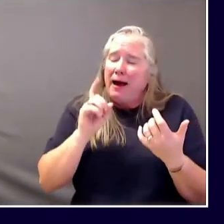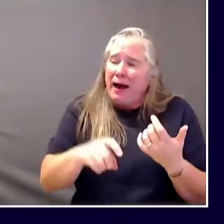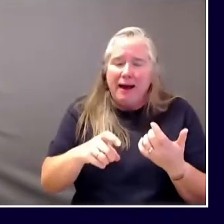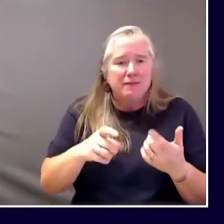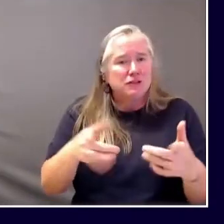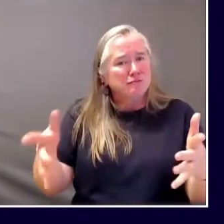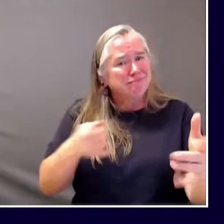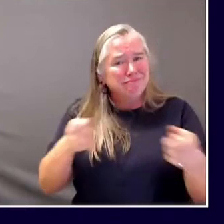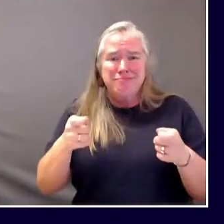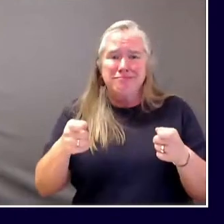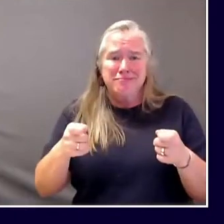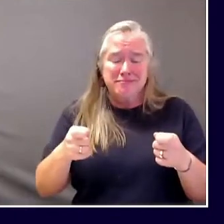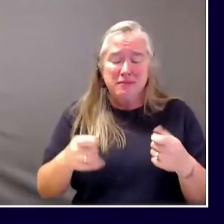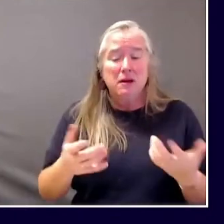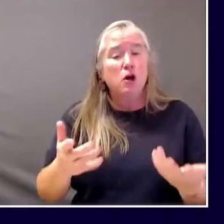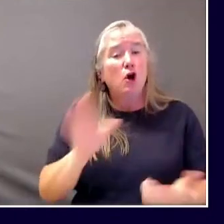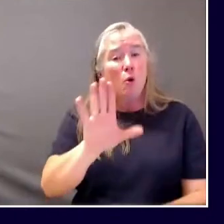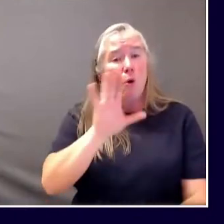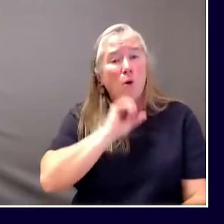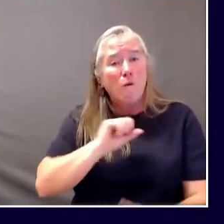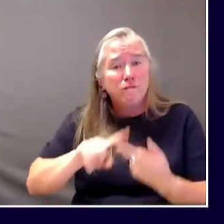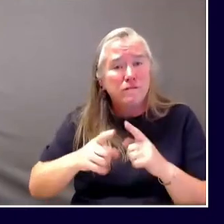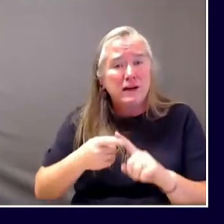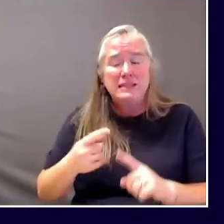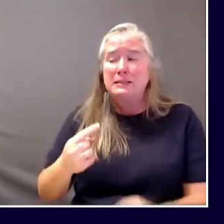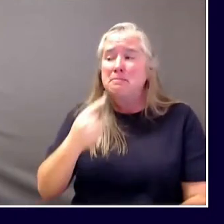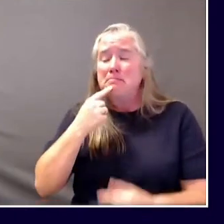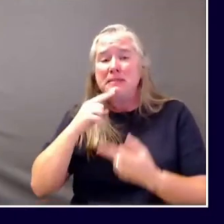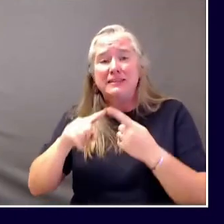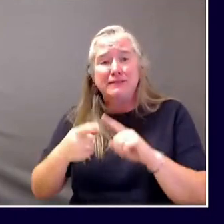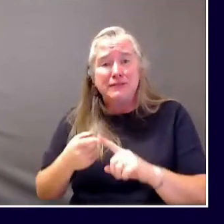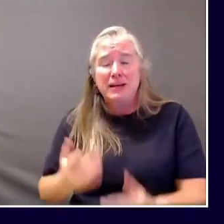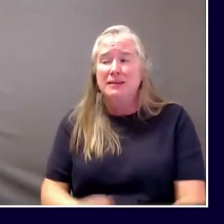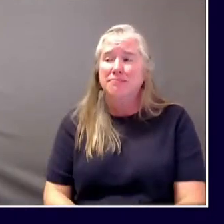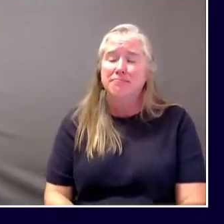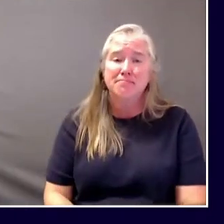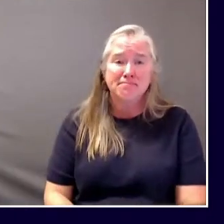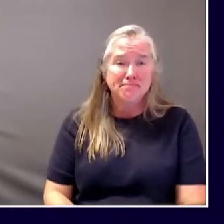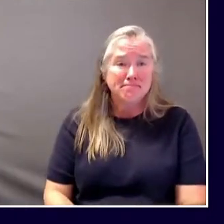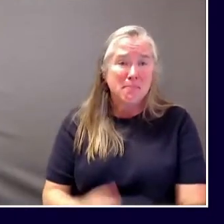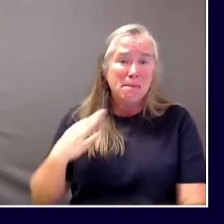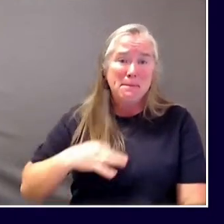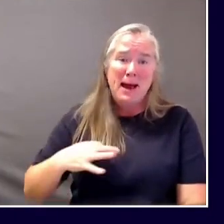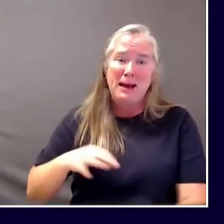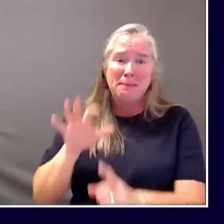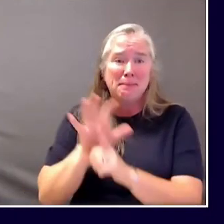night normally